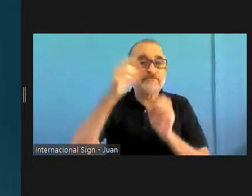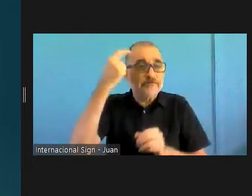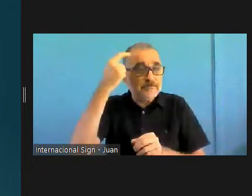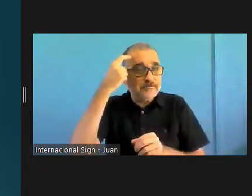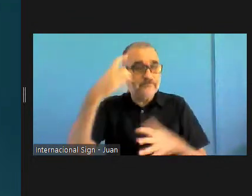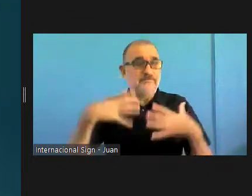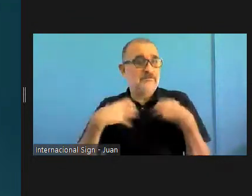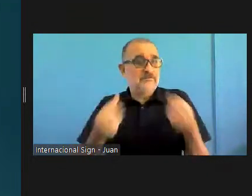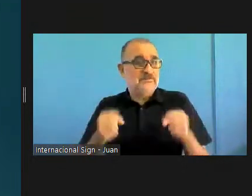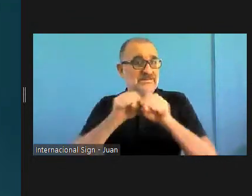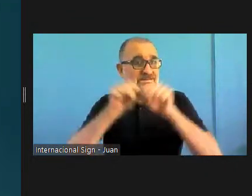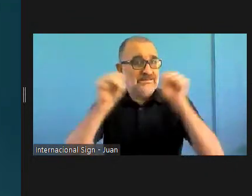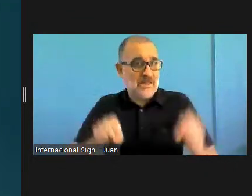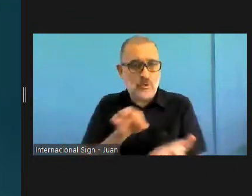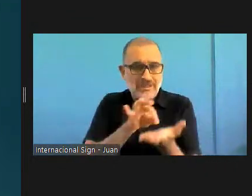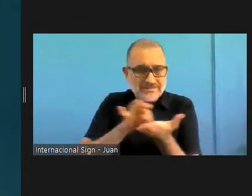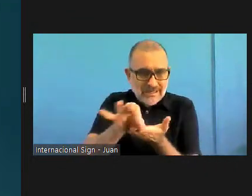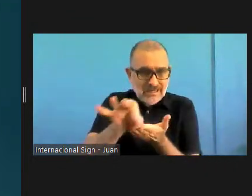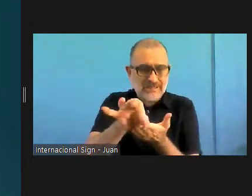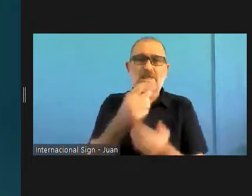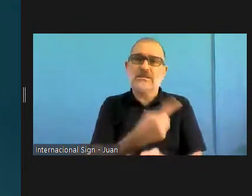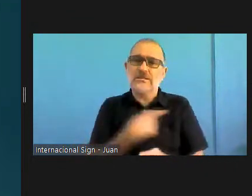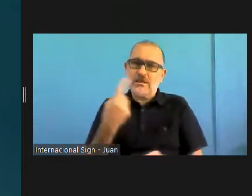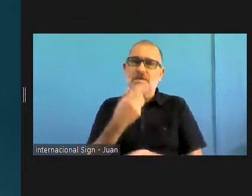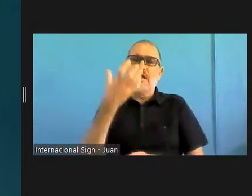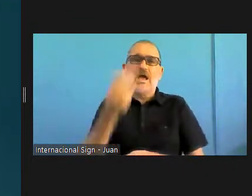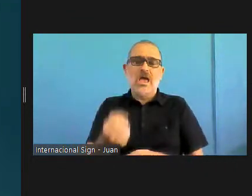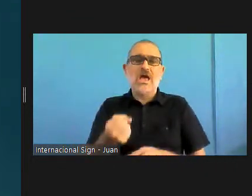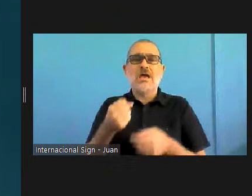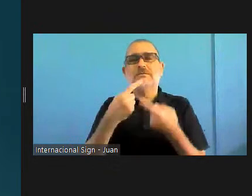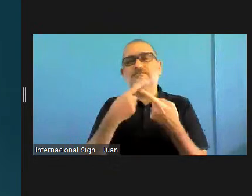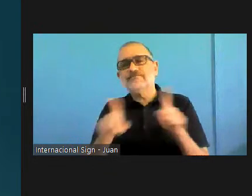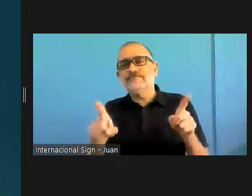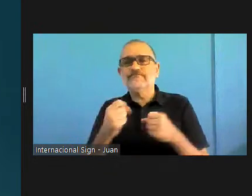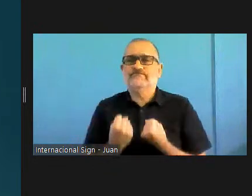Leadership and governance for us around NCDs -- the national